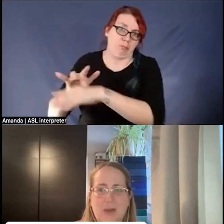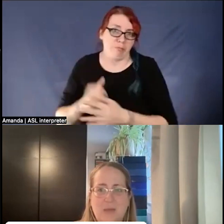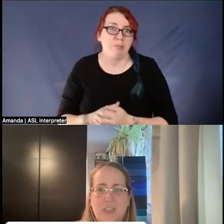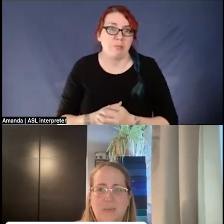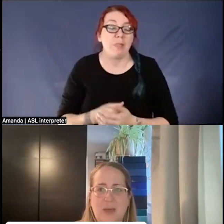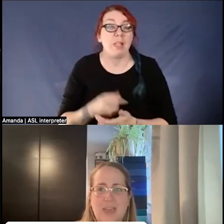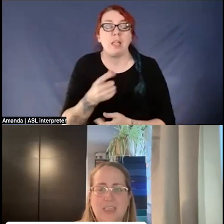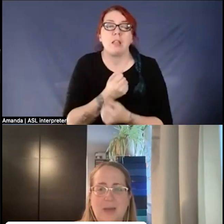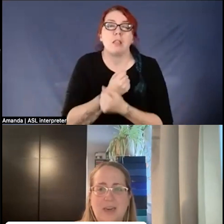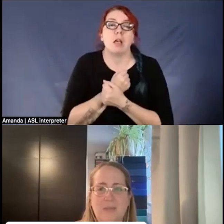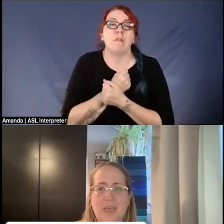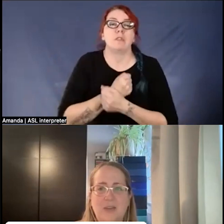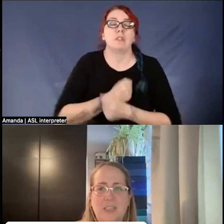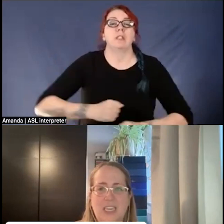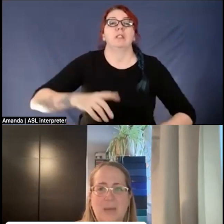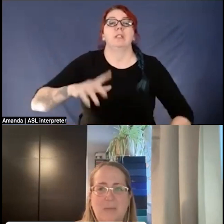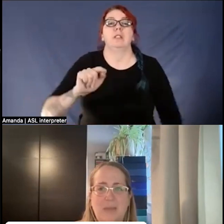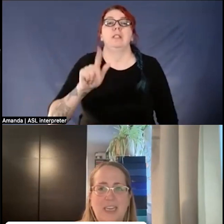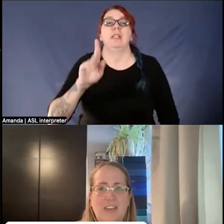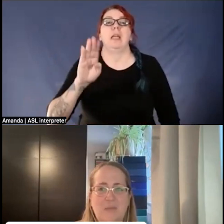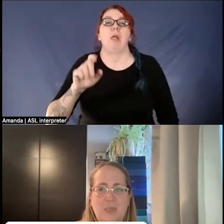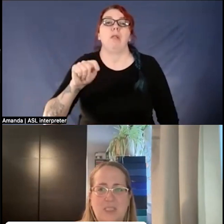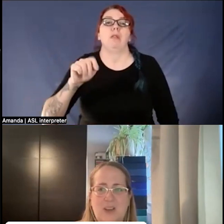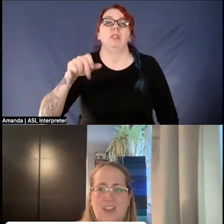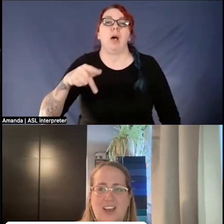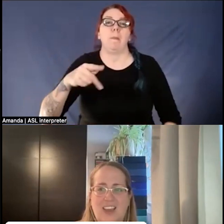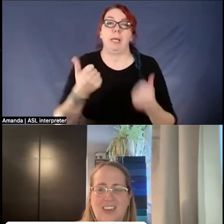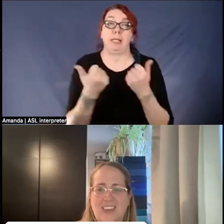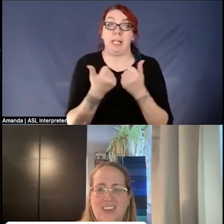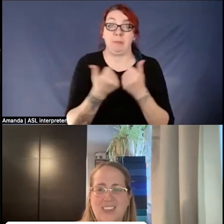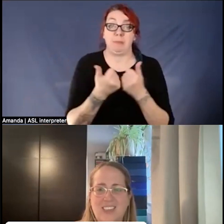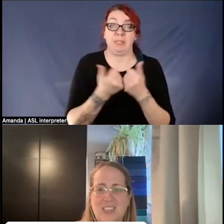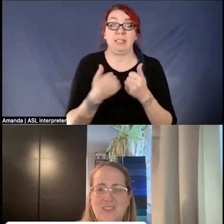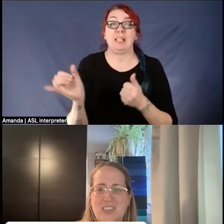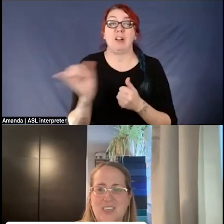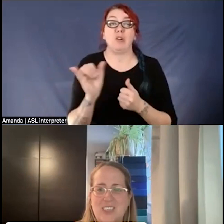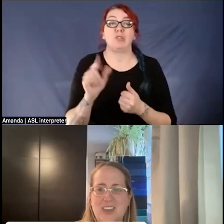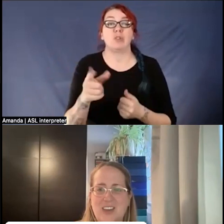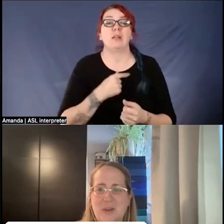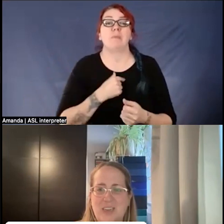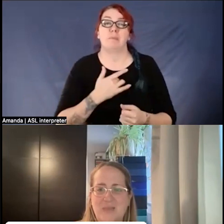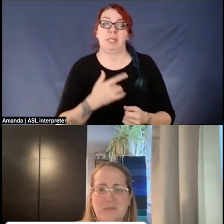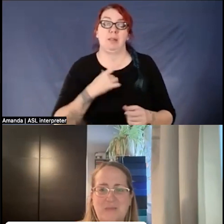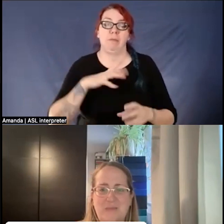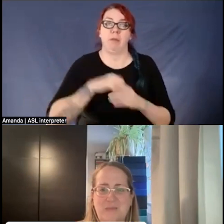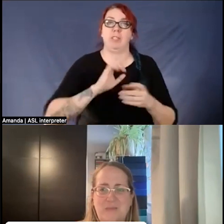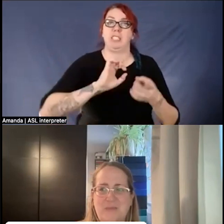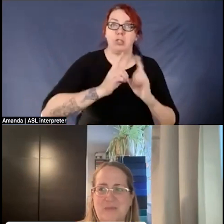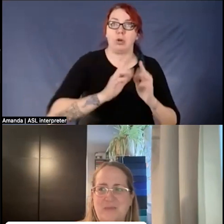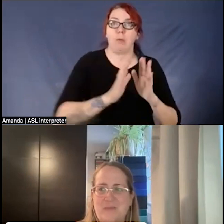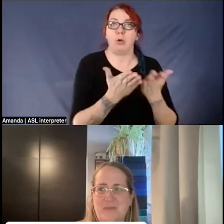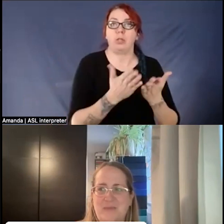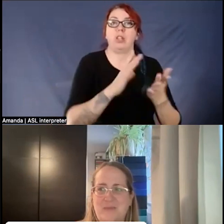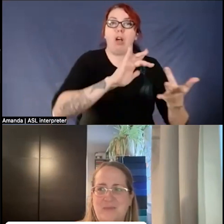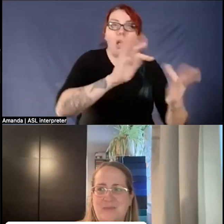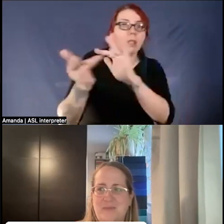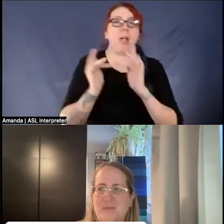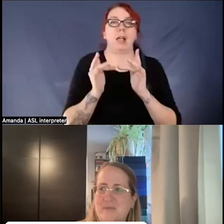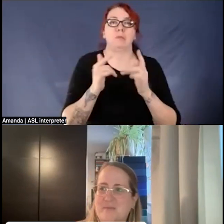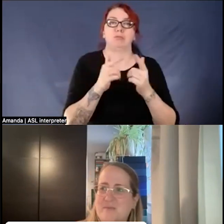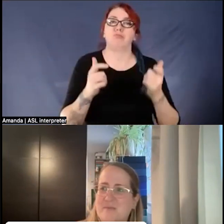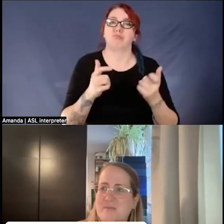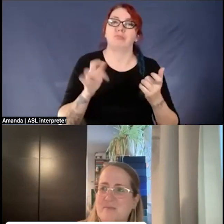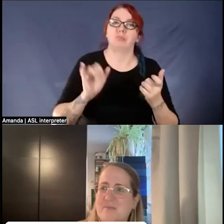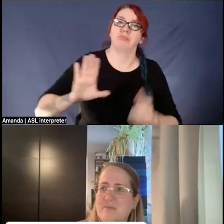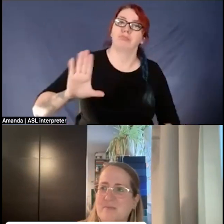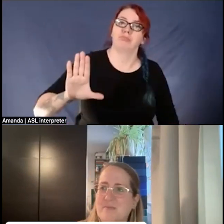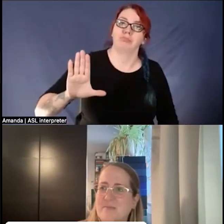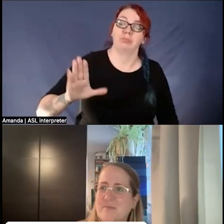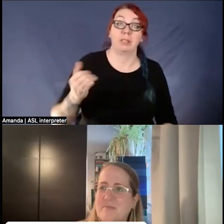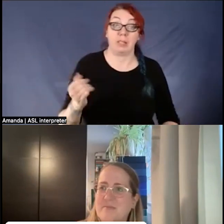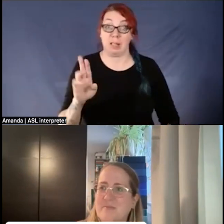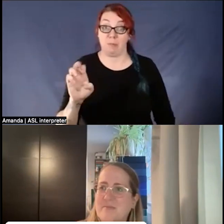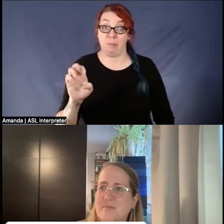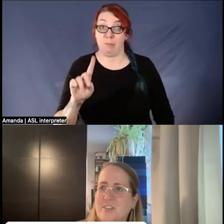publish independent POD and PDF books online. So let's finish this off, Brendan. Just going